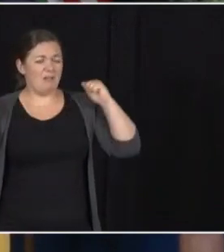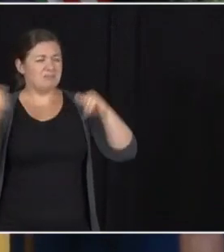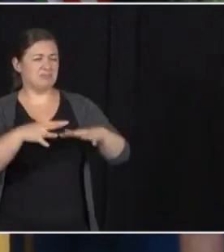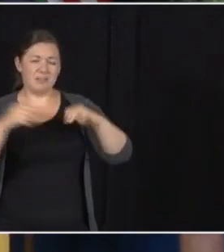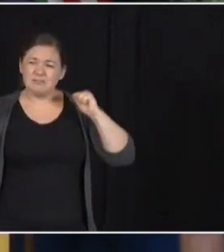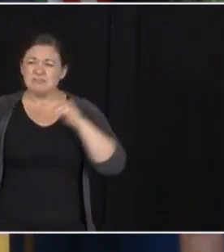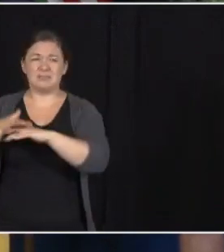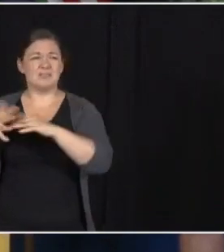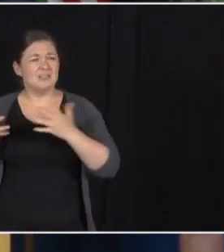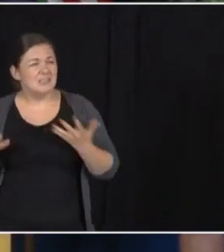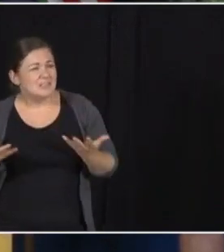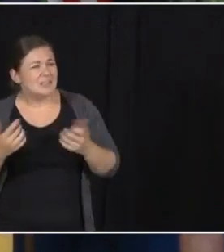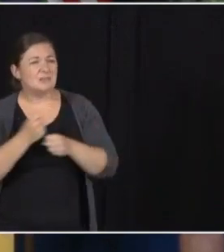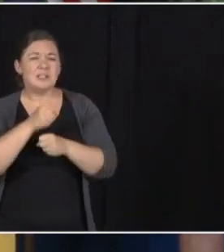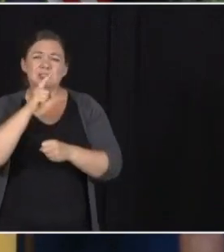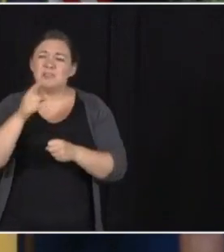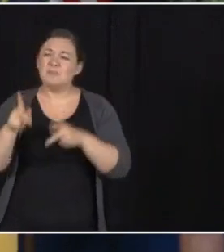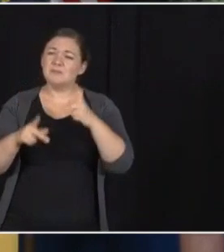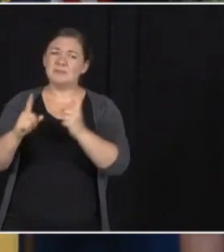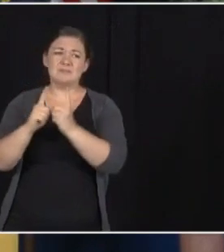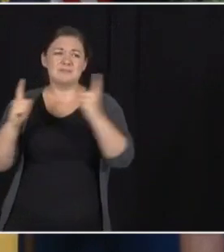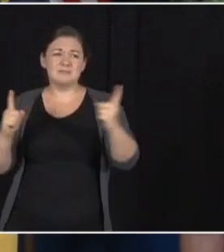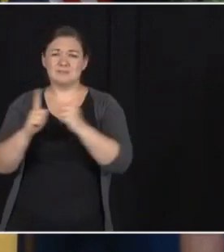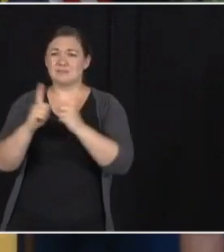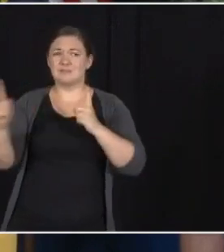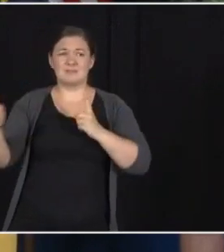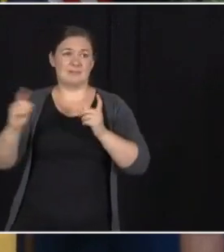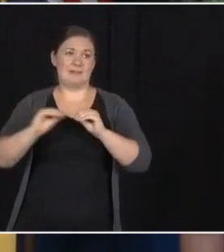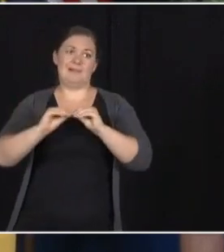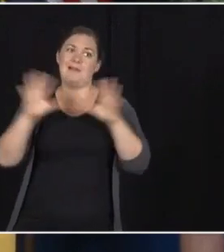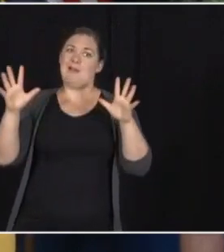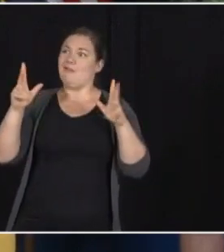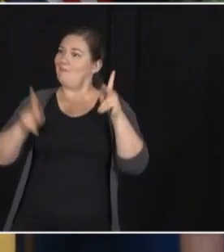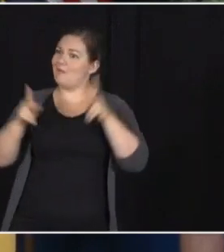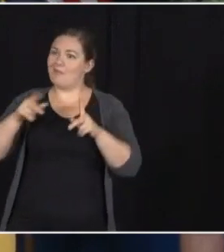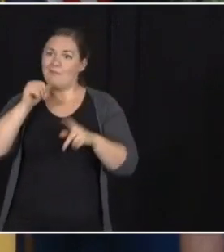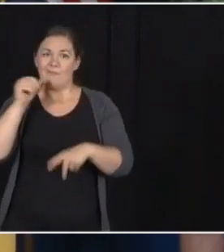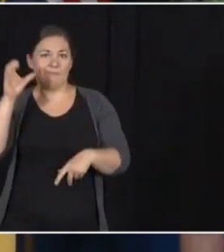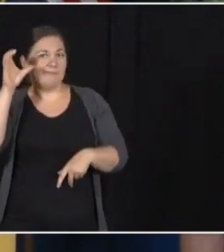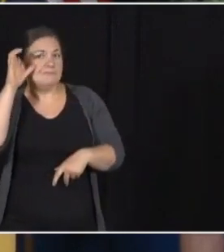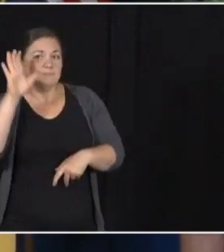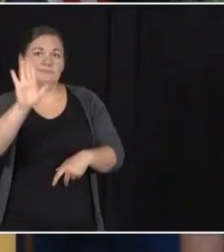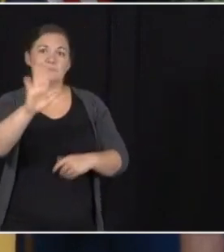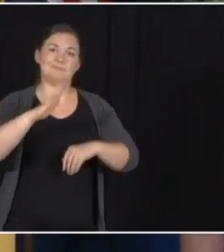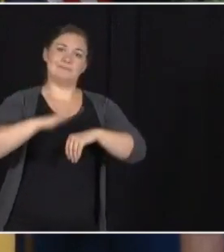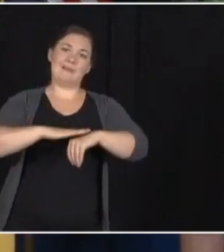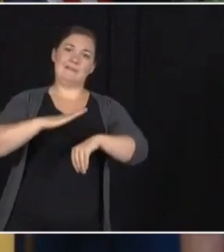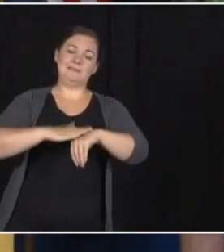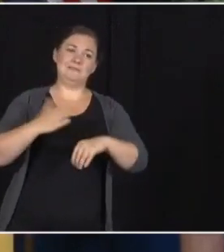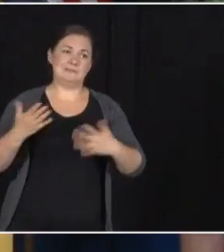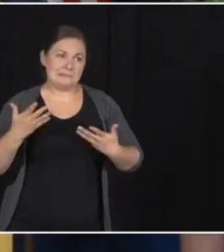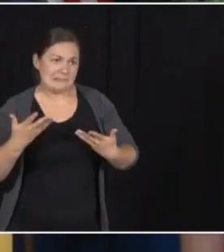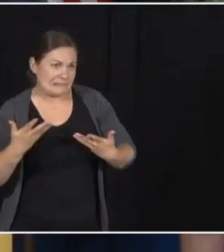I would like to know your thoughts on the crowds at beaches over the weekend. What is the solution to make sure people are